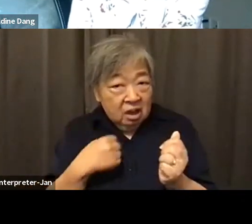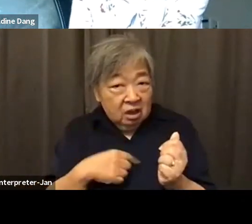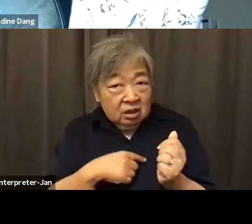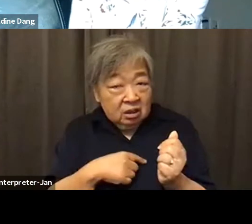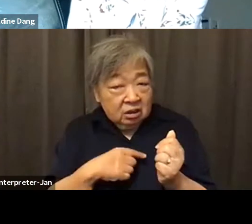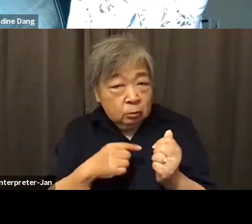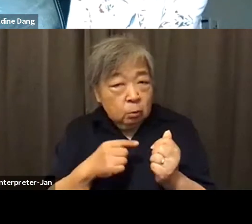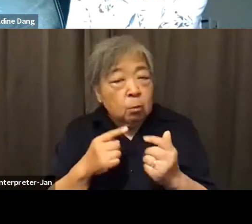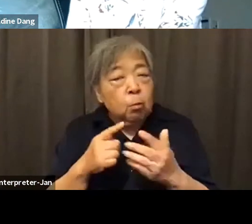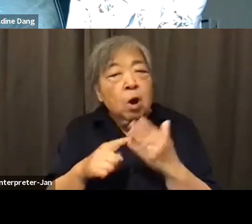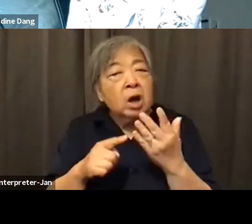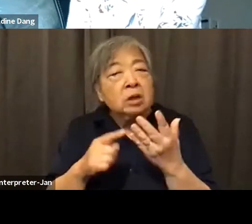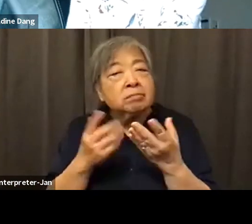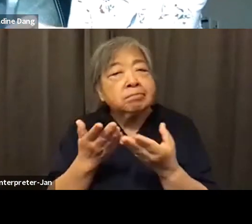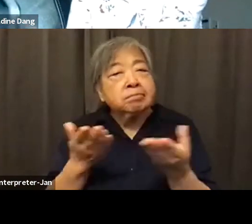that you discovered during your Fulbright.